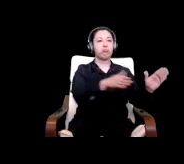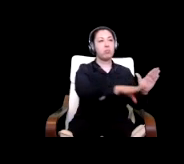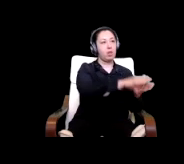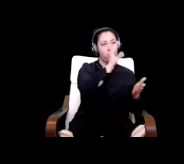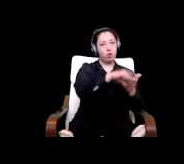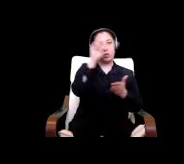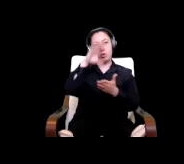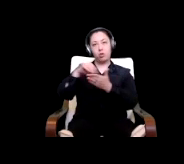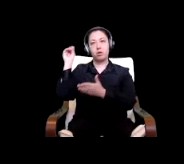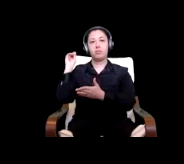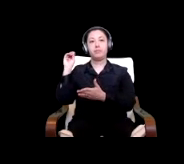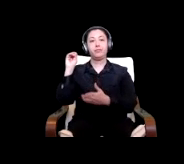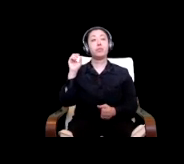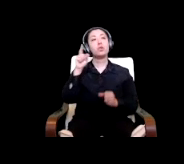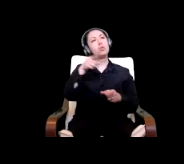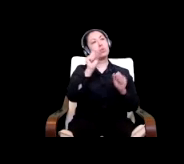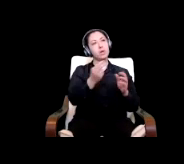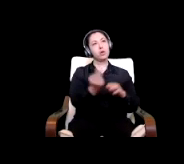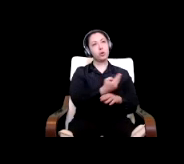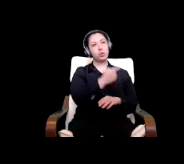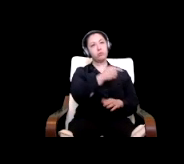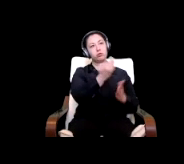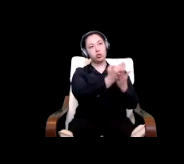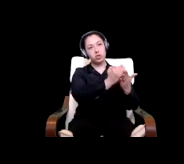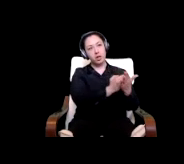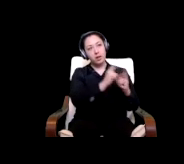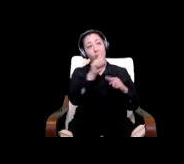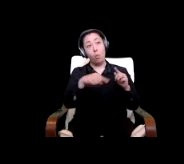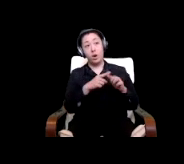This can be used when developing IEPs so I want to reiterate that this is a starting